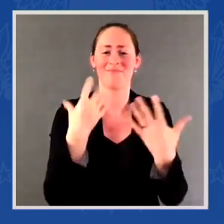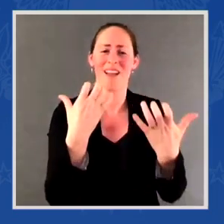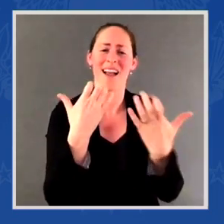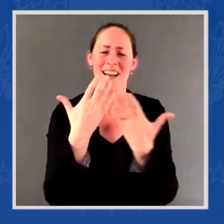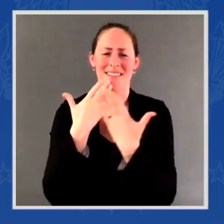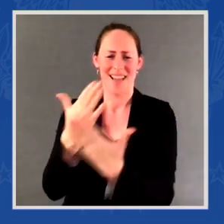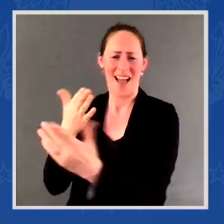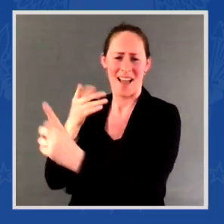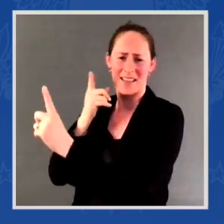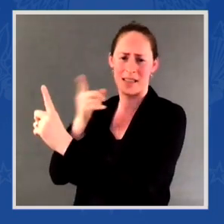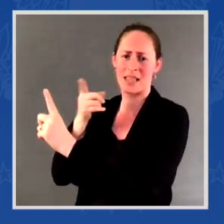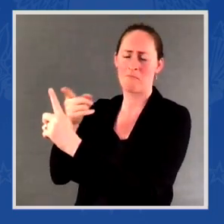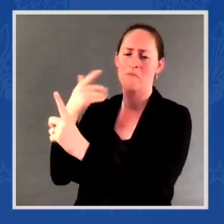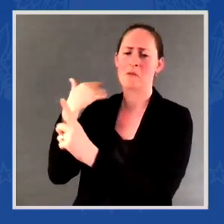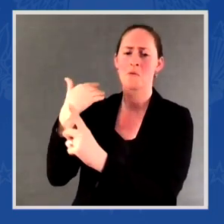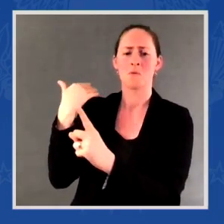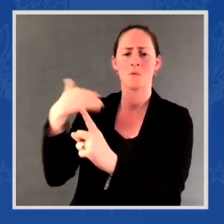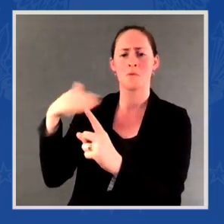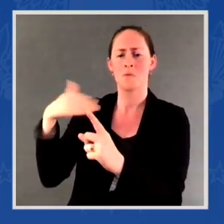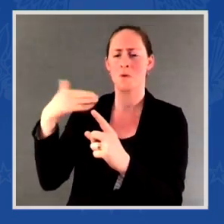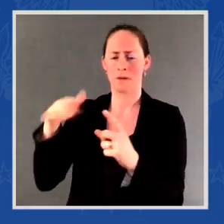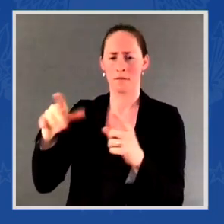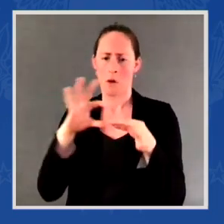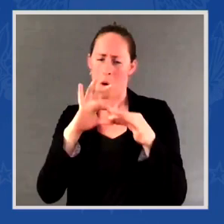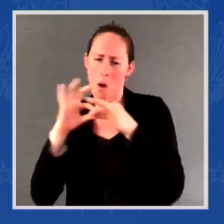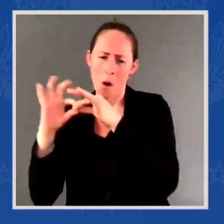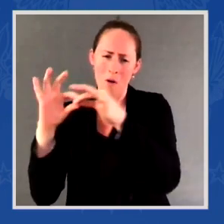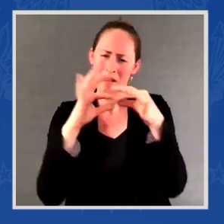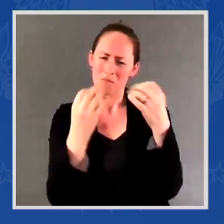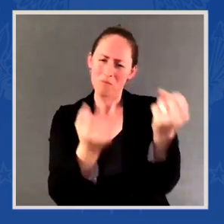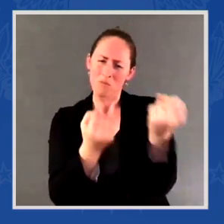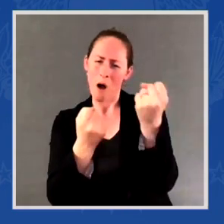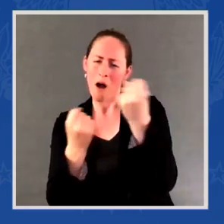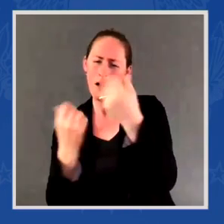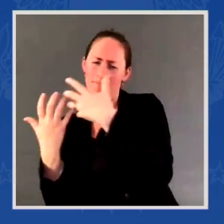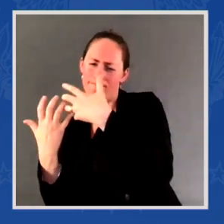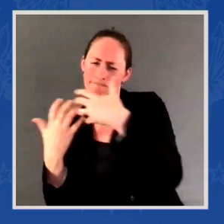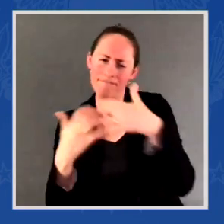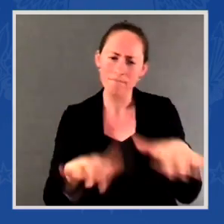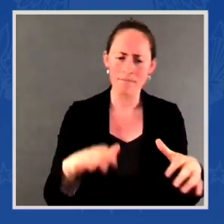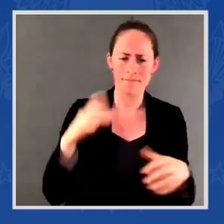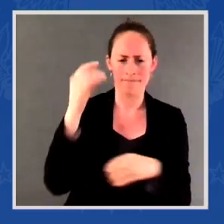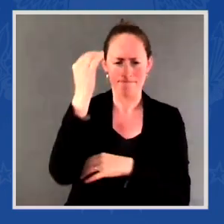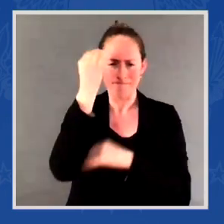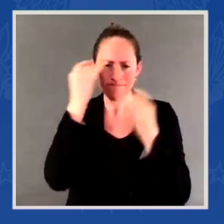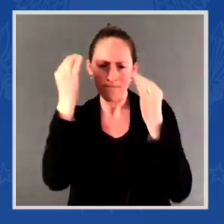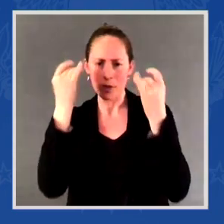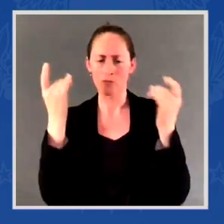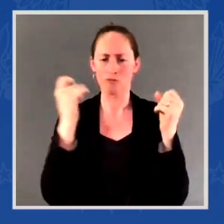coordinated, sensible, strategic national leadership out of this pandemic.